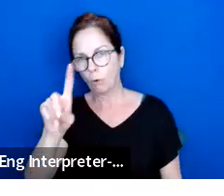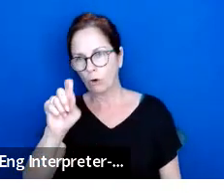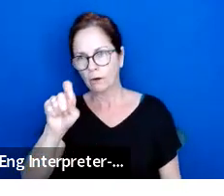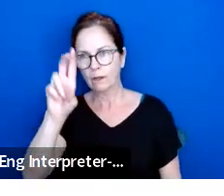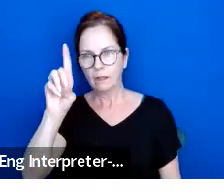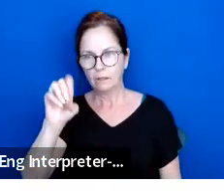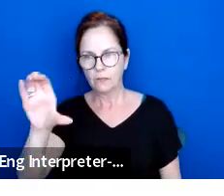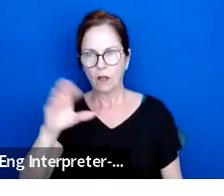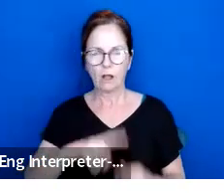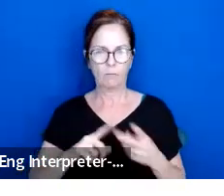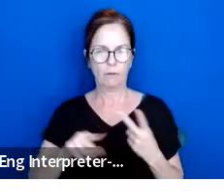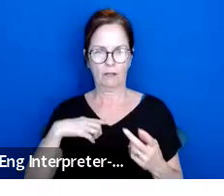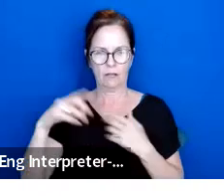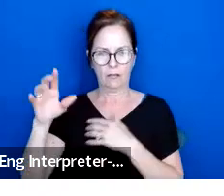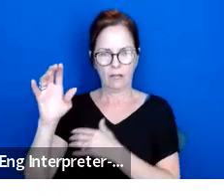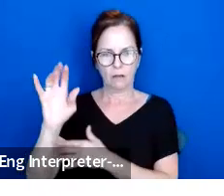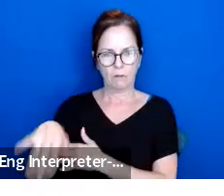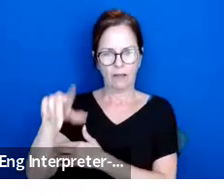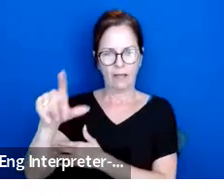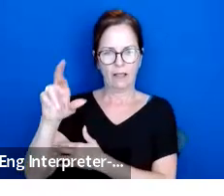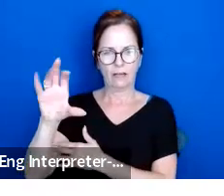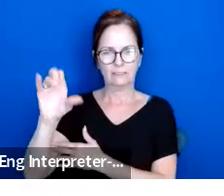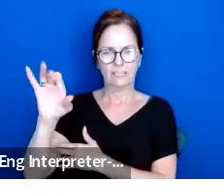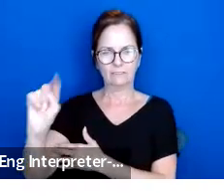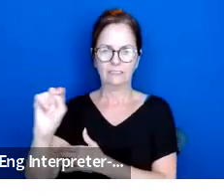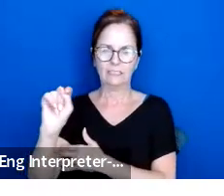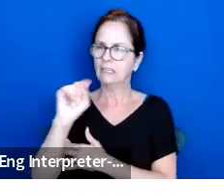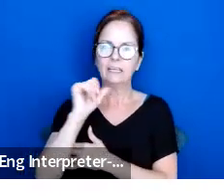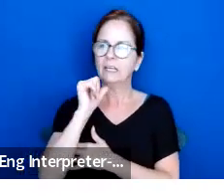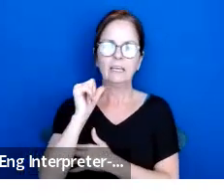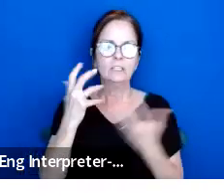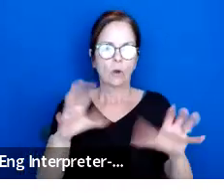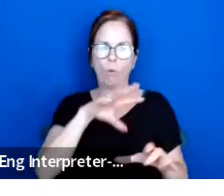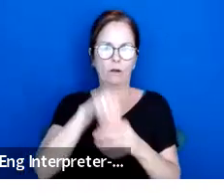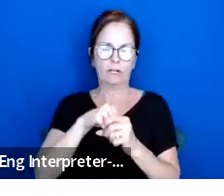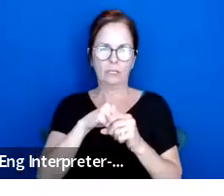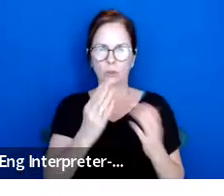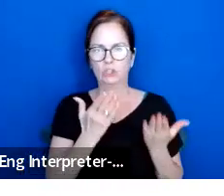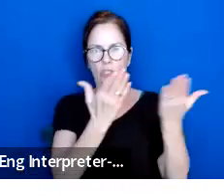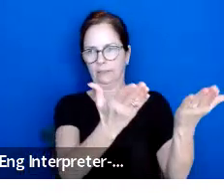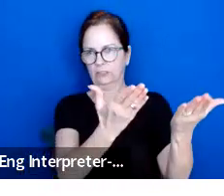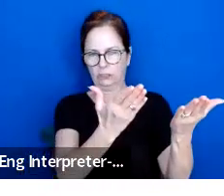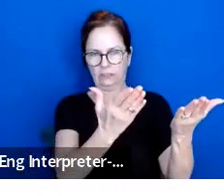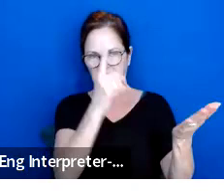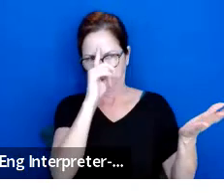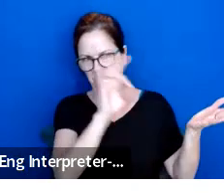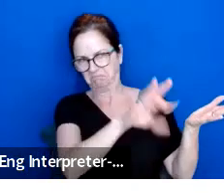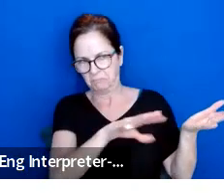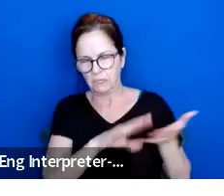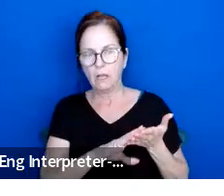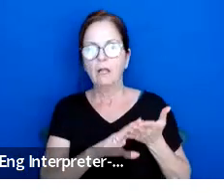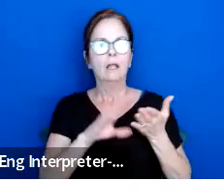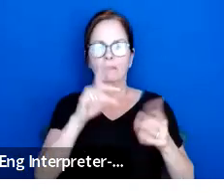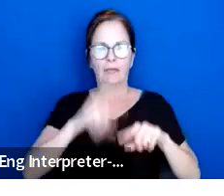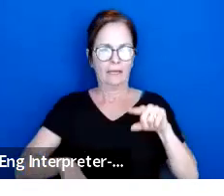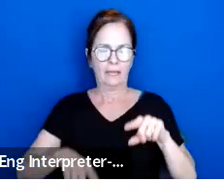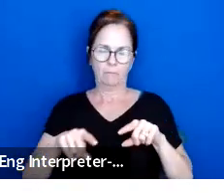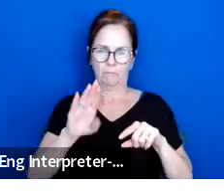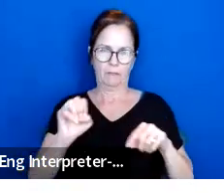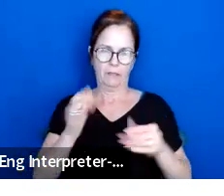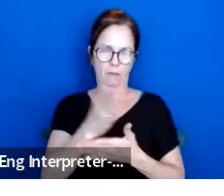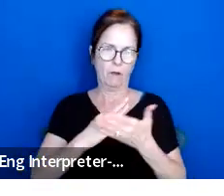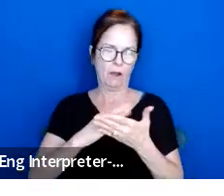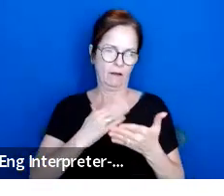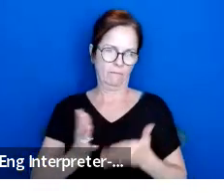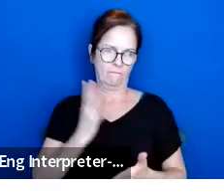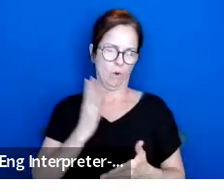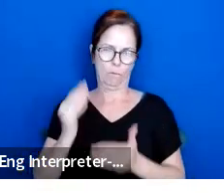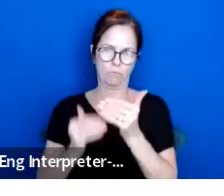They can be part of the informal process and a way in colleagues if you have more to say on that.